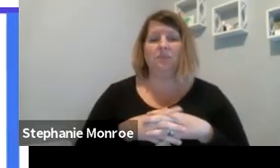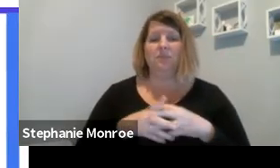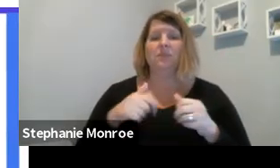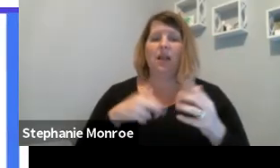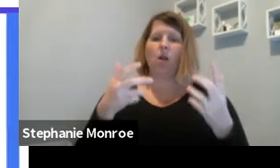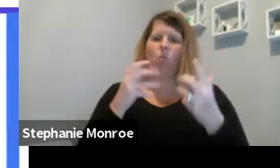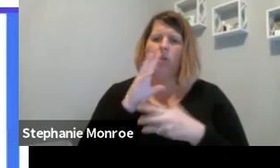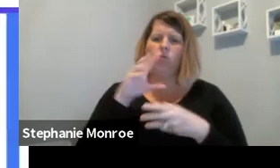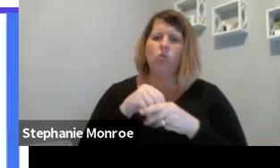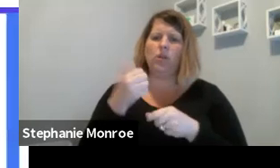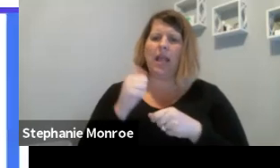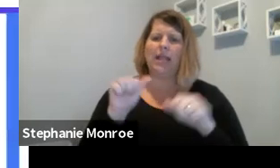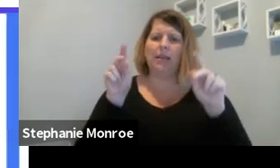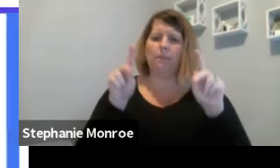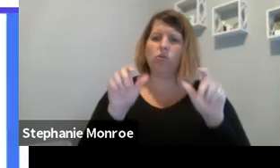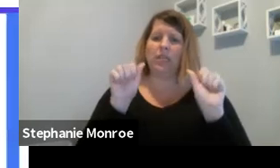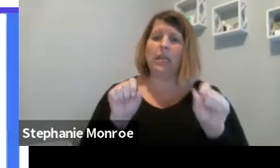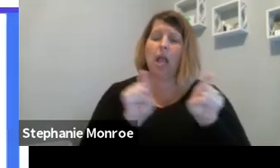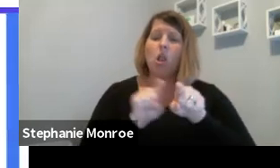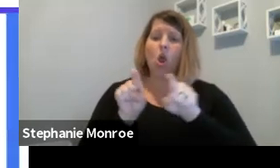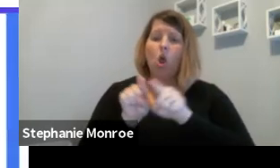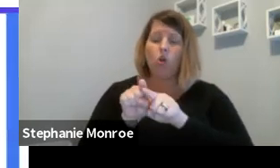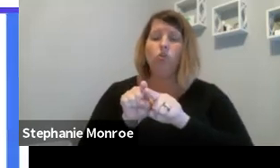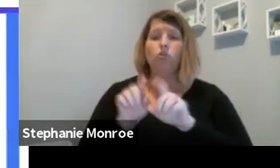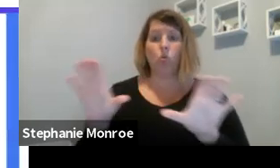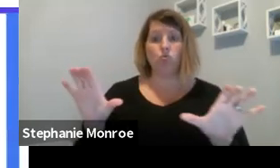that anyone can also perpetrate sexual violence.